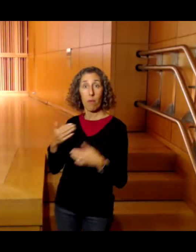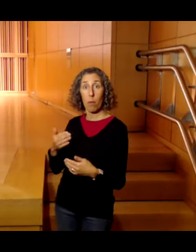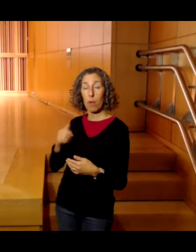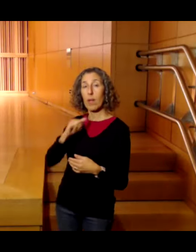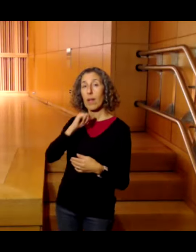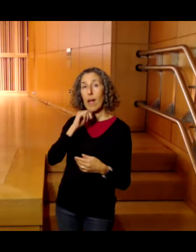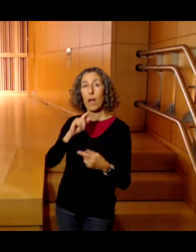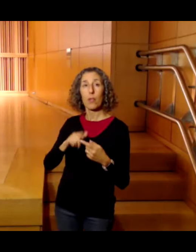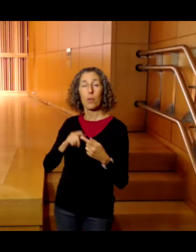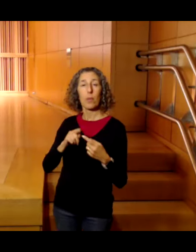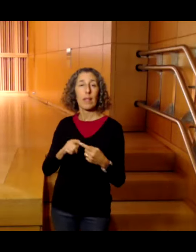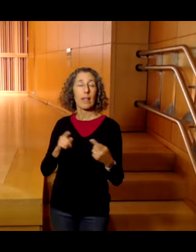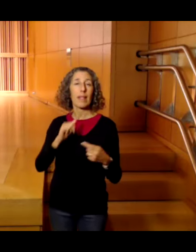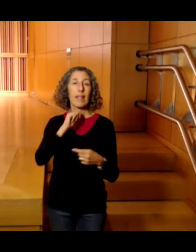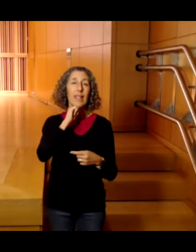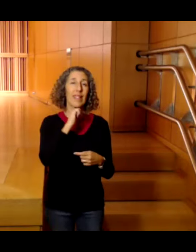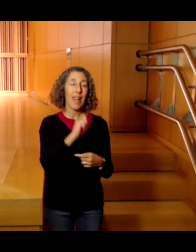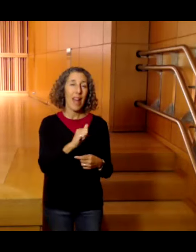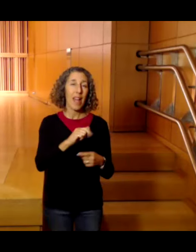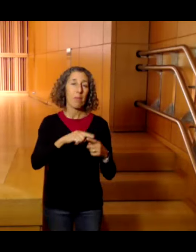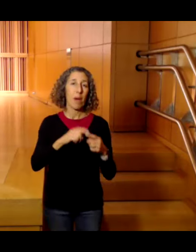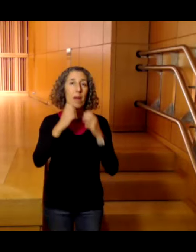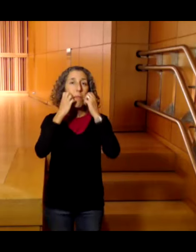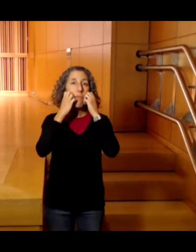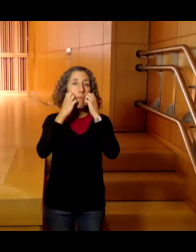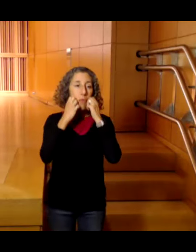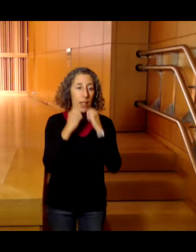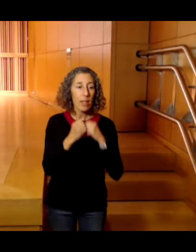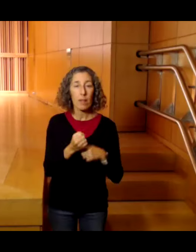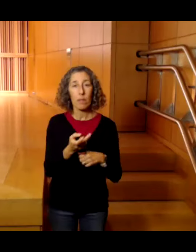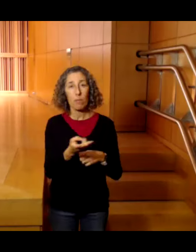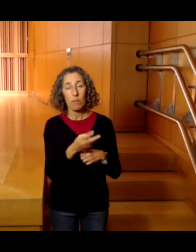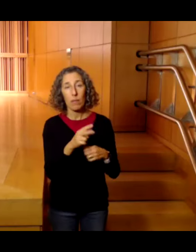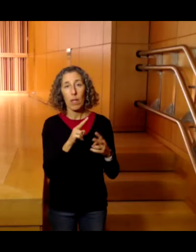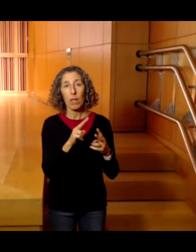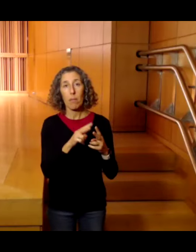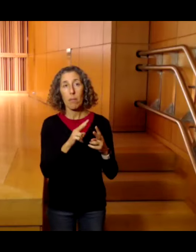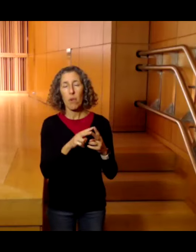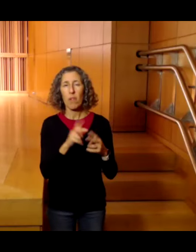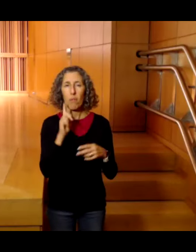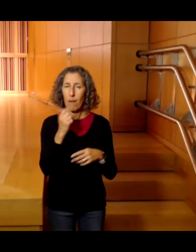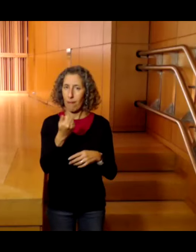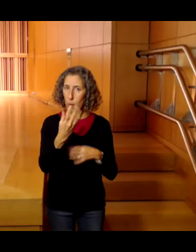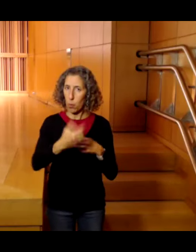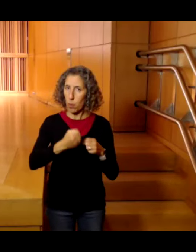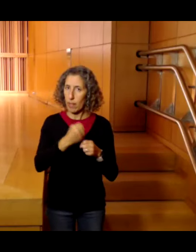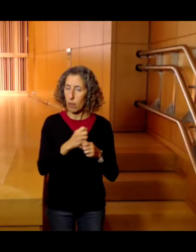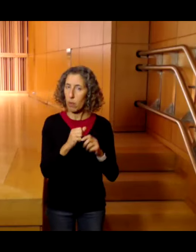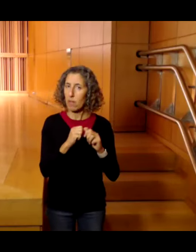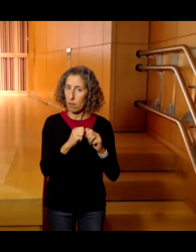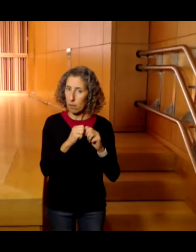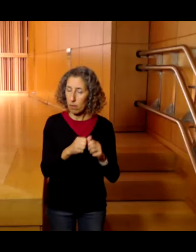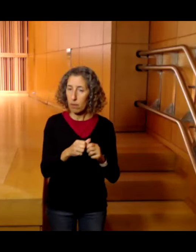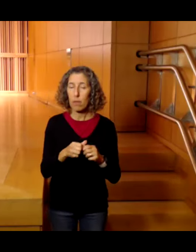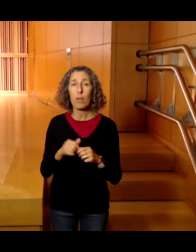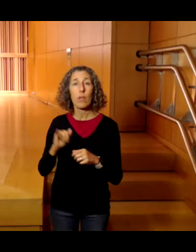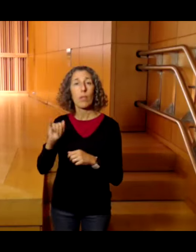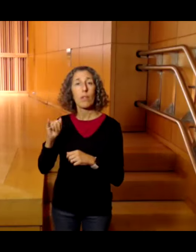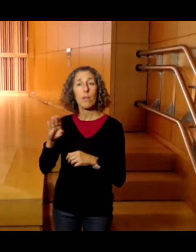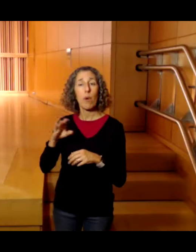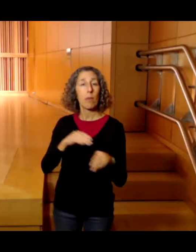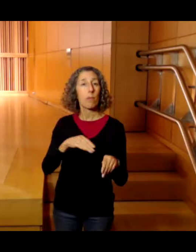But instead to embrace it. The couple maintained their relationship for at least 2 years, continuing even after James departed Harlem for the village.